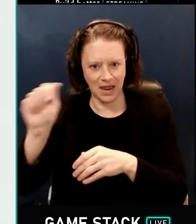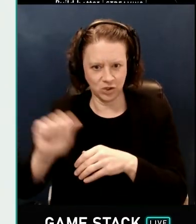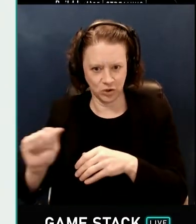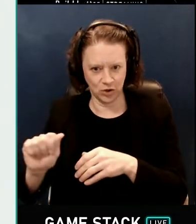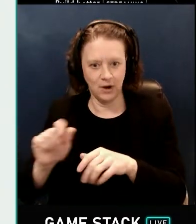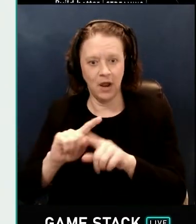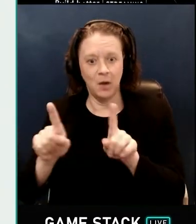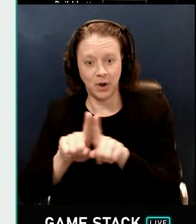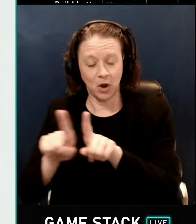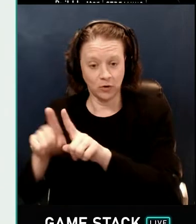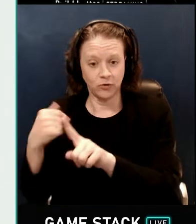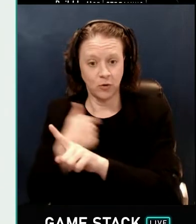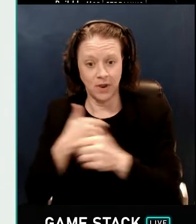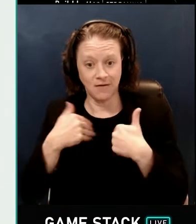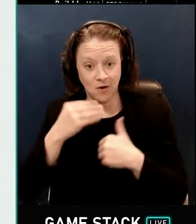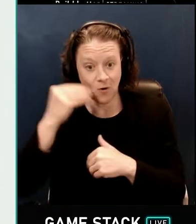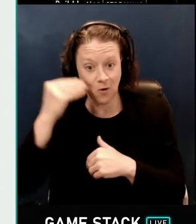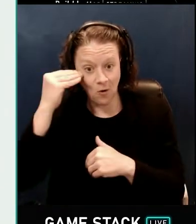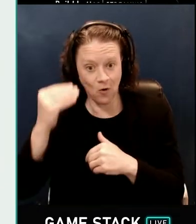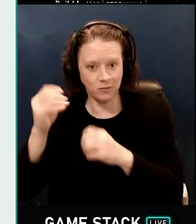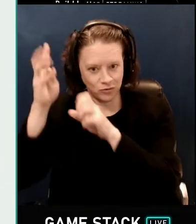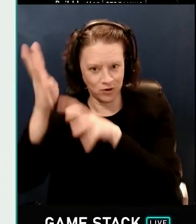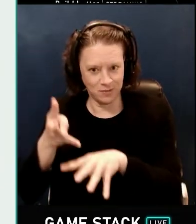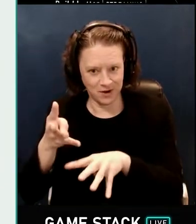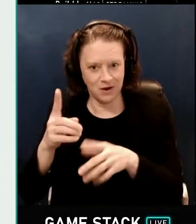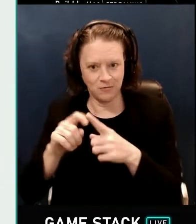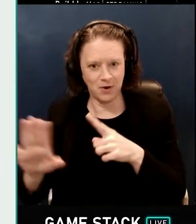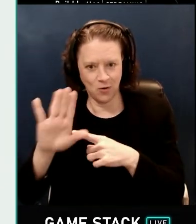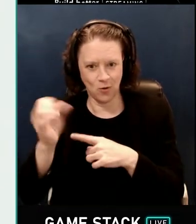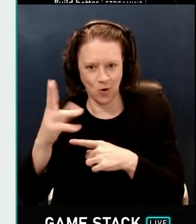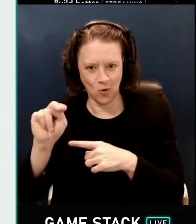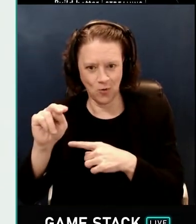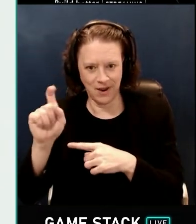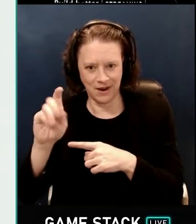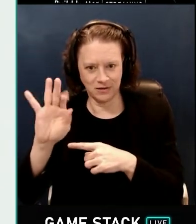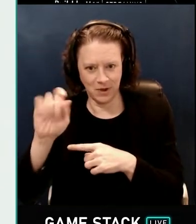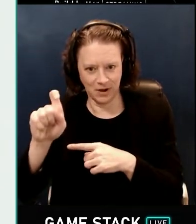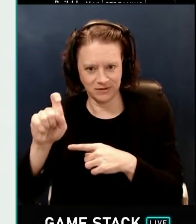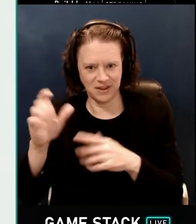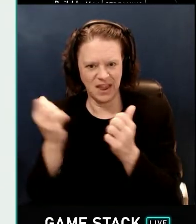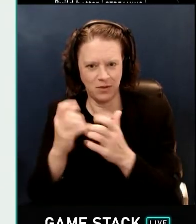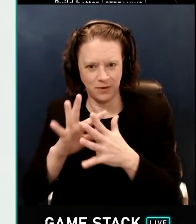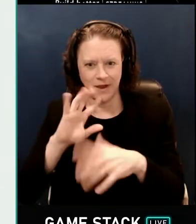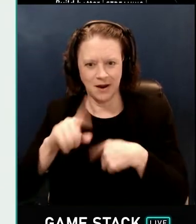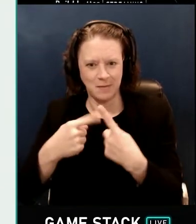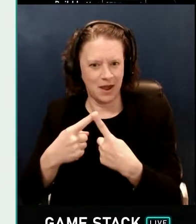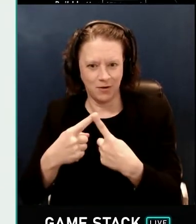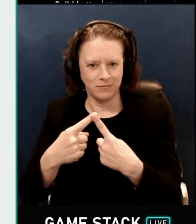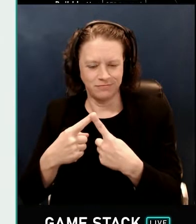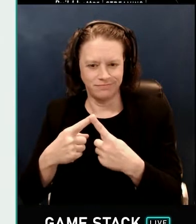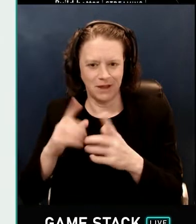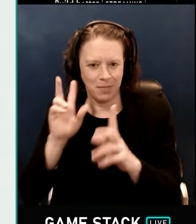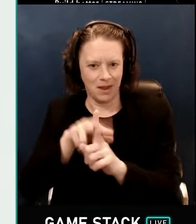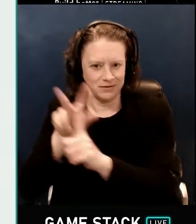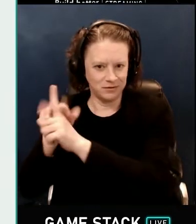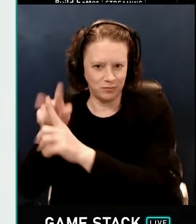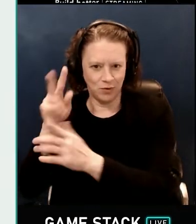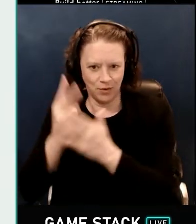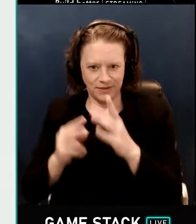everything we talked about today will apply equally to both. The idea is that you can play where you want on your choice of devices, and it's available right now.